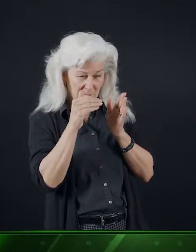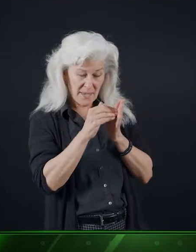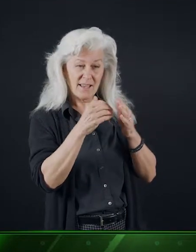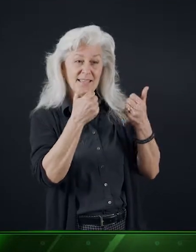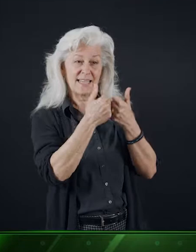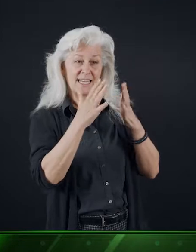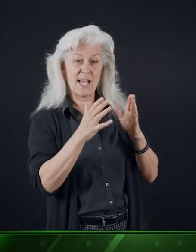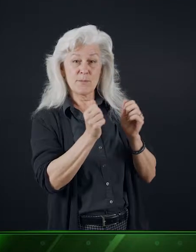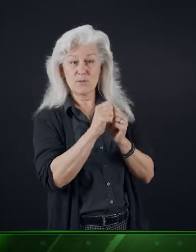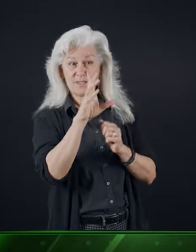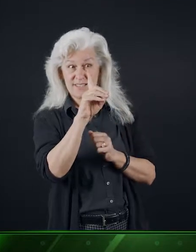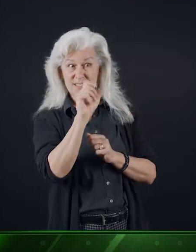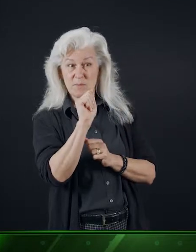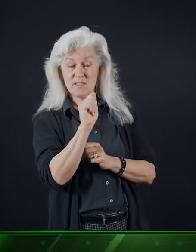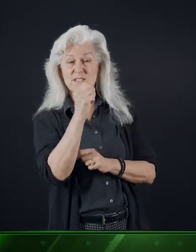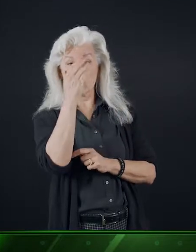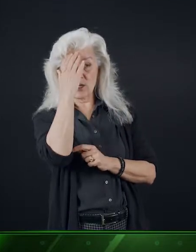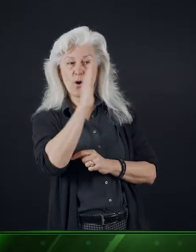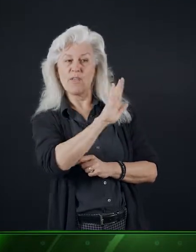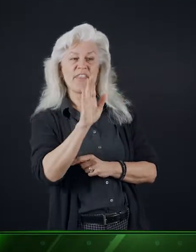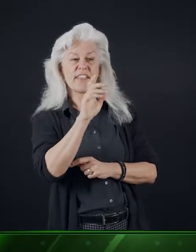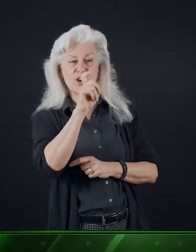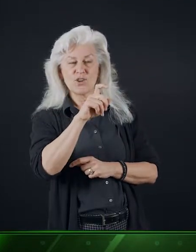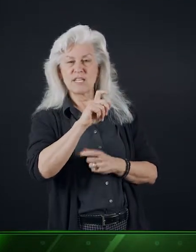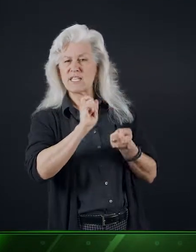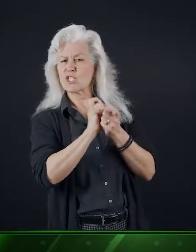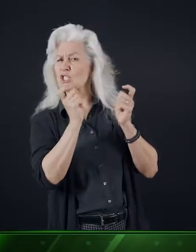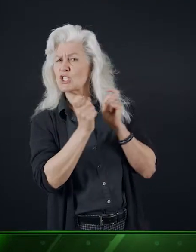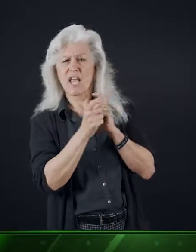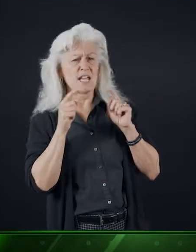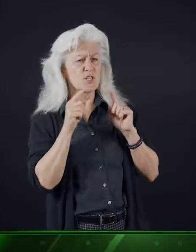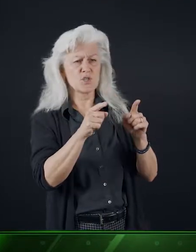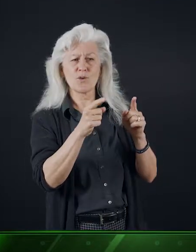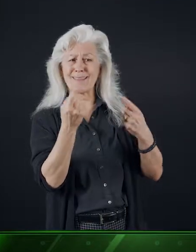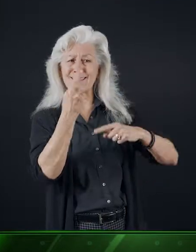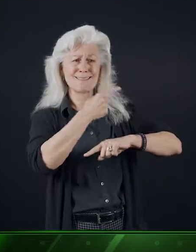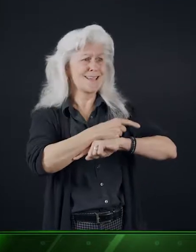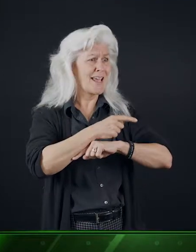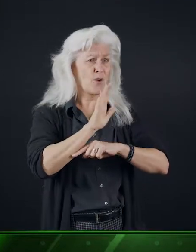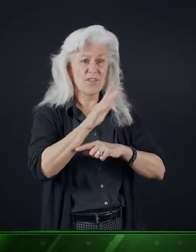we know that the needs of each player can change during the course of their day or their lifetime.